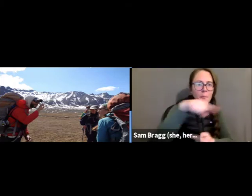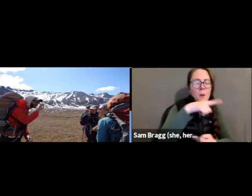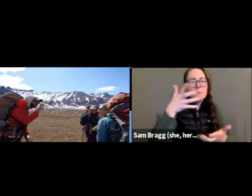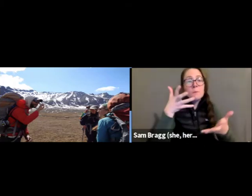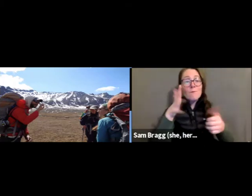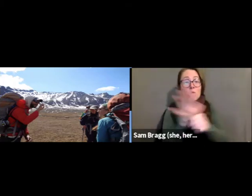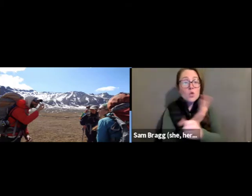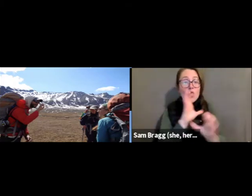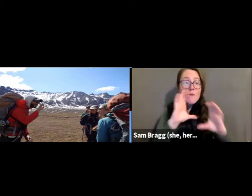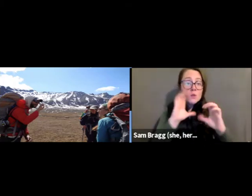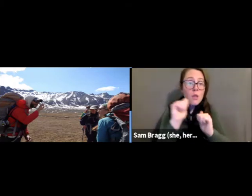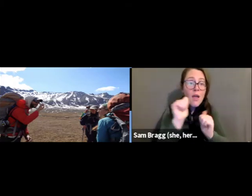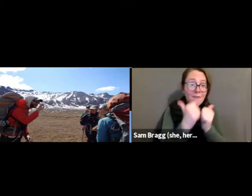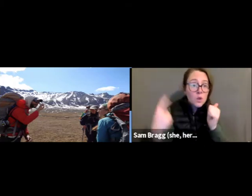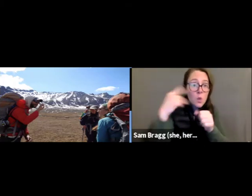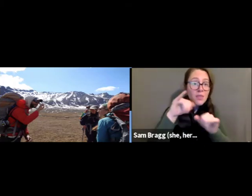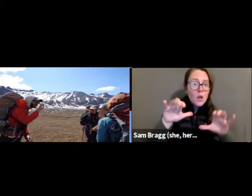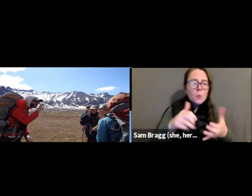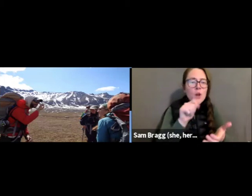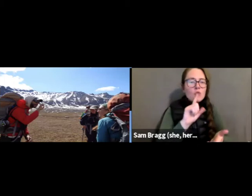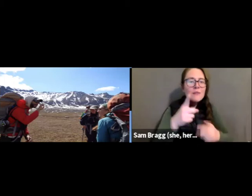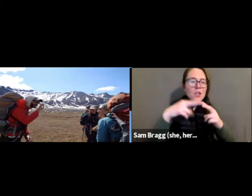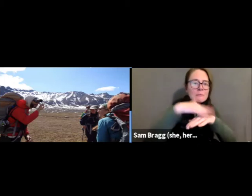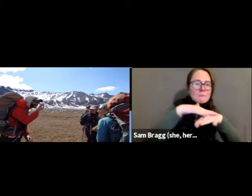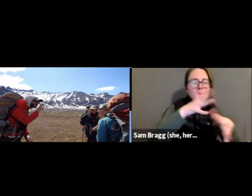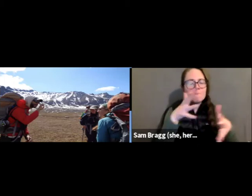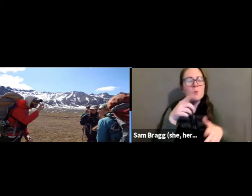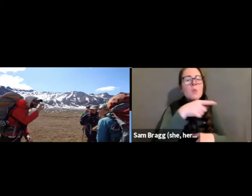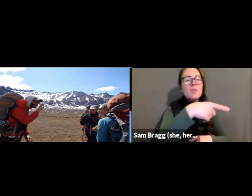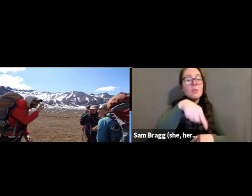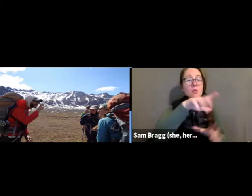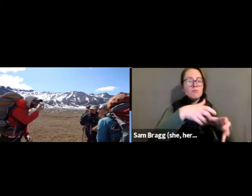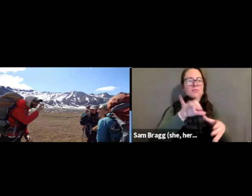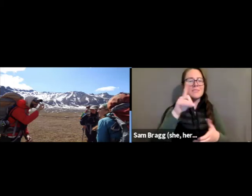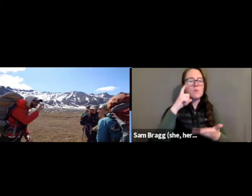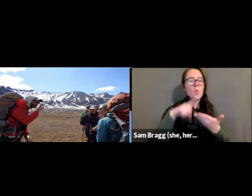they because asl was new to them they weren't able to have a full entire conversation with everyone